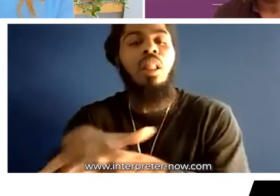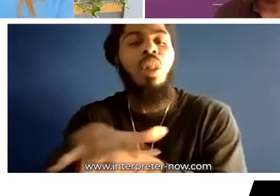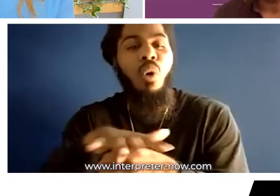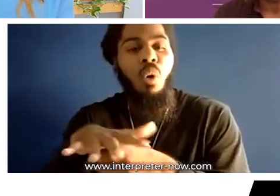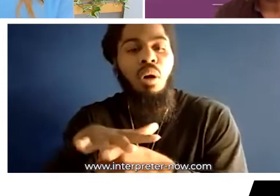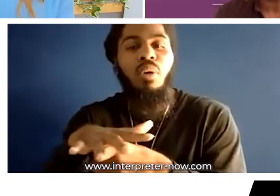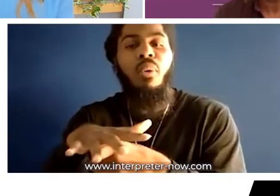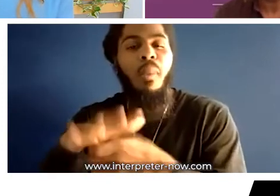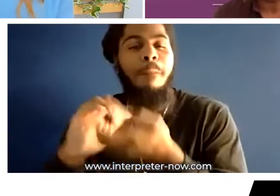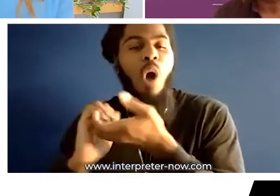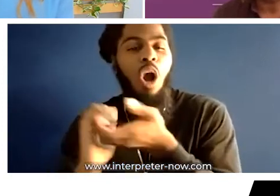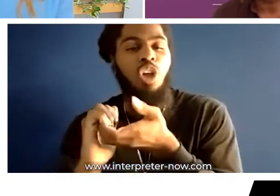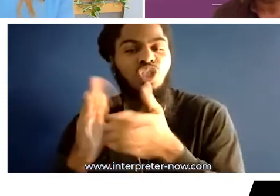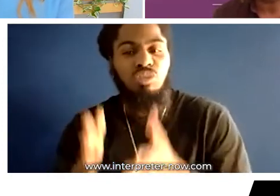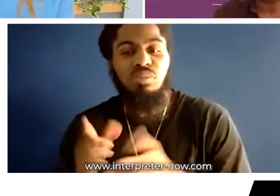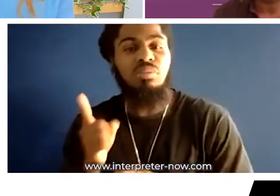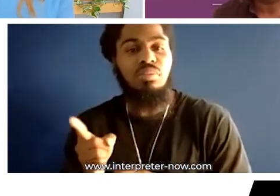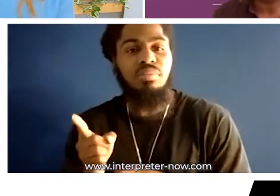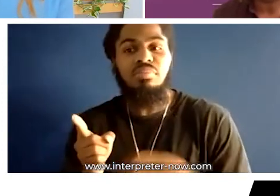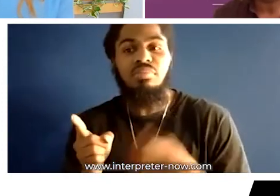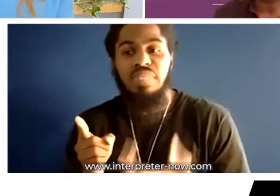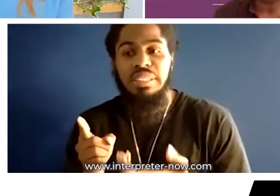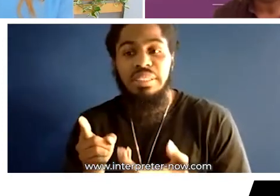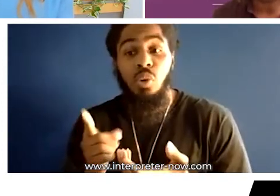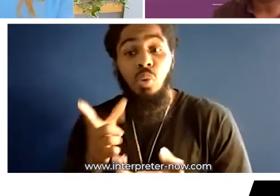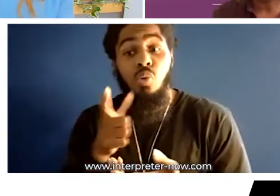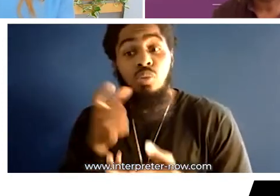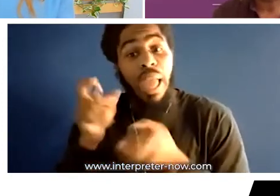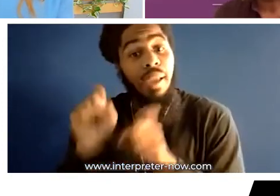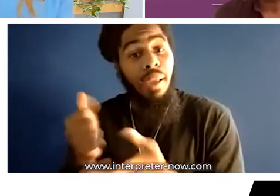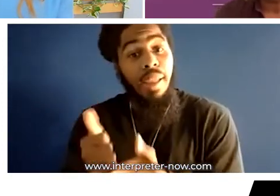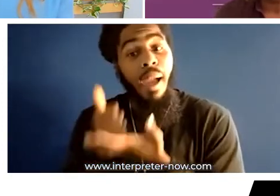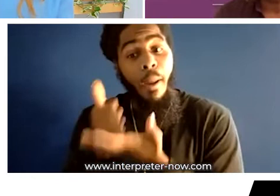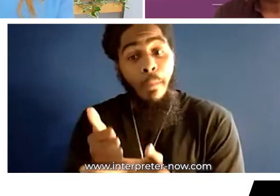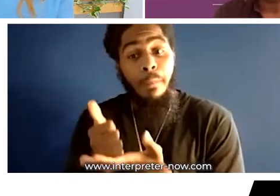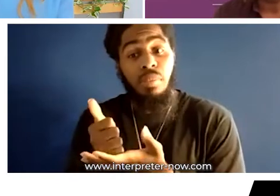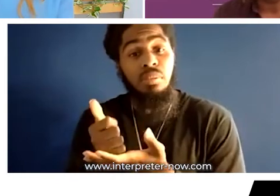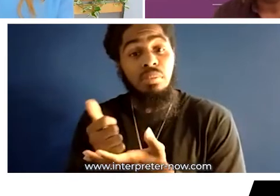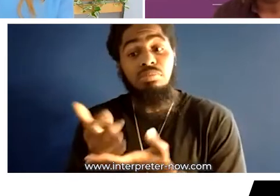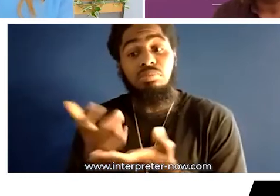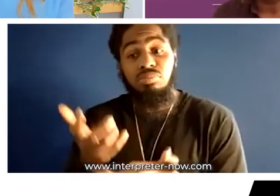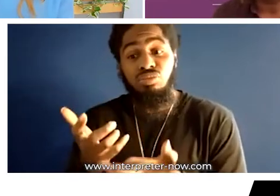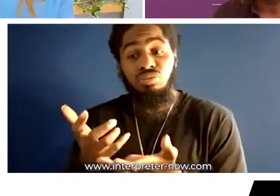that are deeply rooted into that culture and that market that can help work alongside us to help bring that perspective.